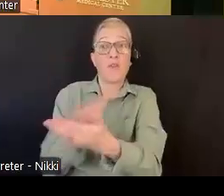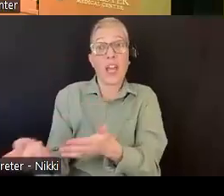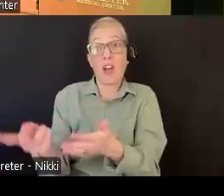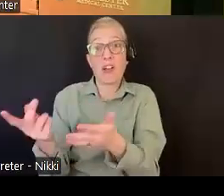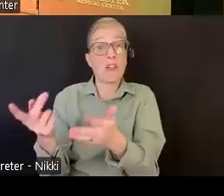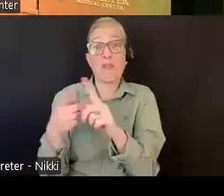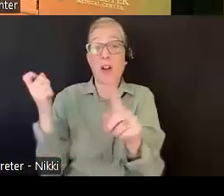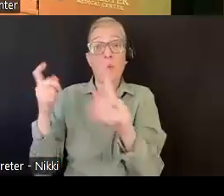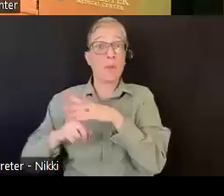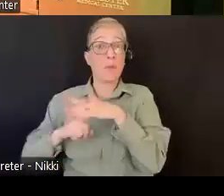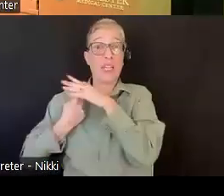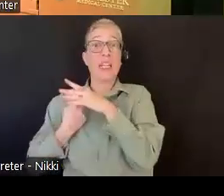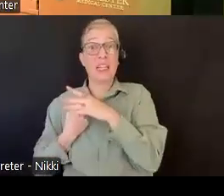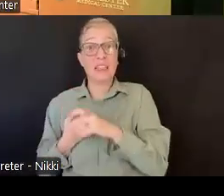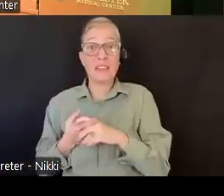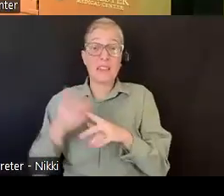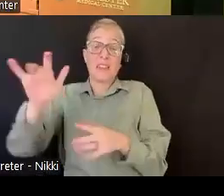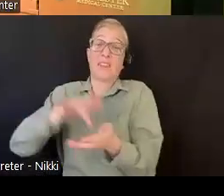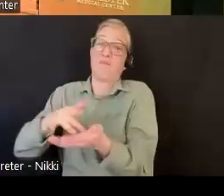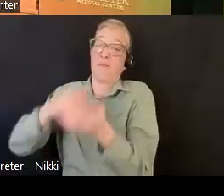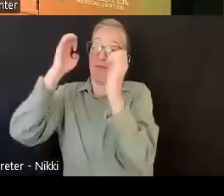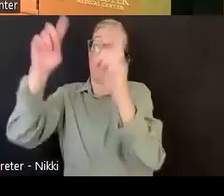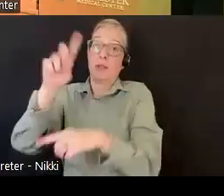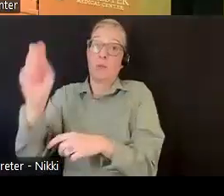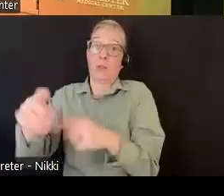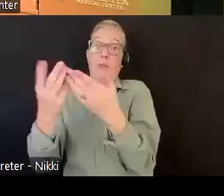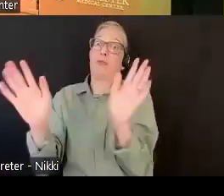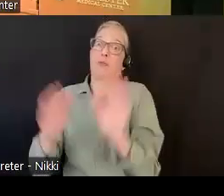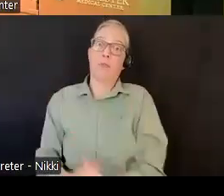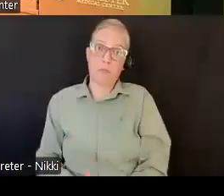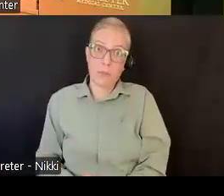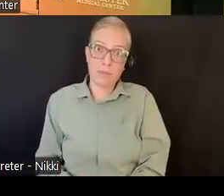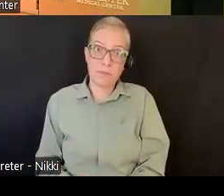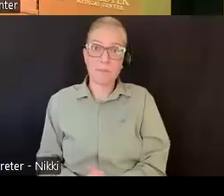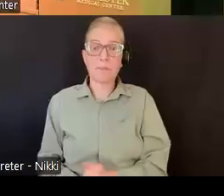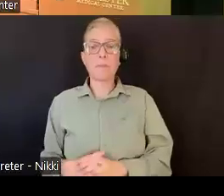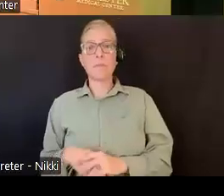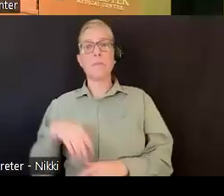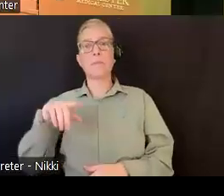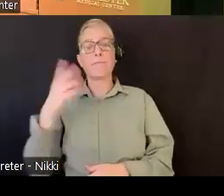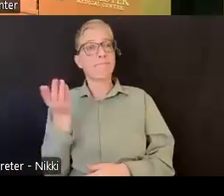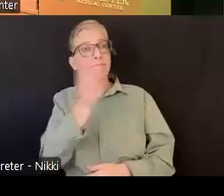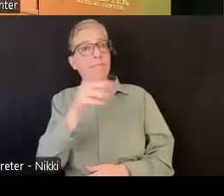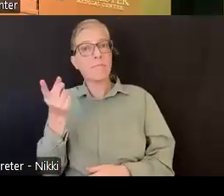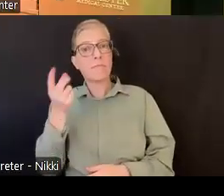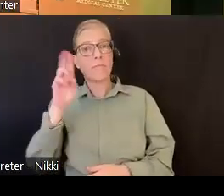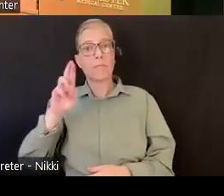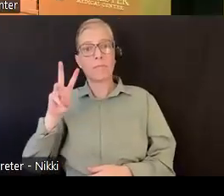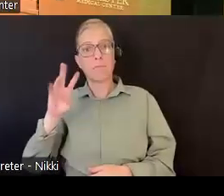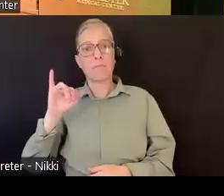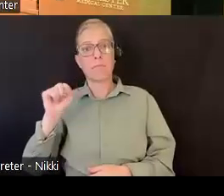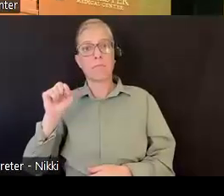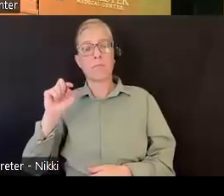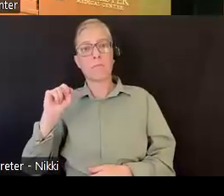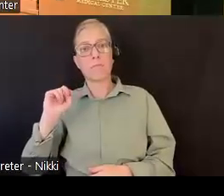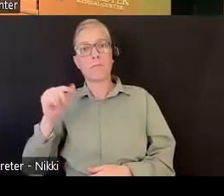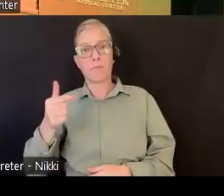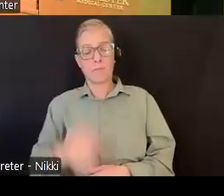of question. I think dead on. Thank you. Yes, Dr. Whitting. Thank you, John. This is great.